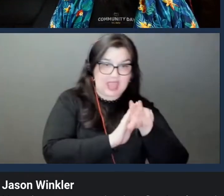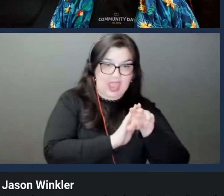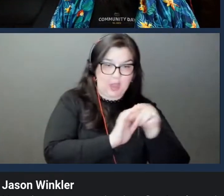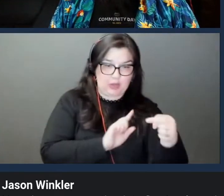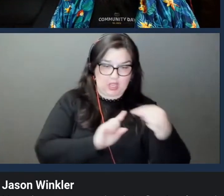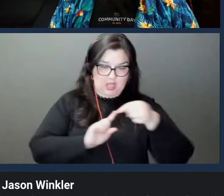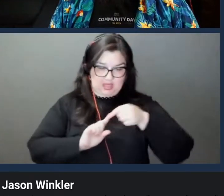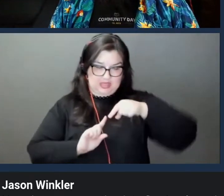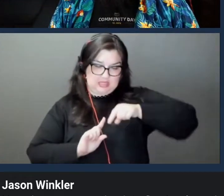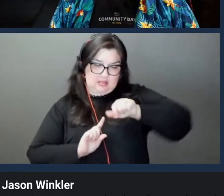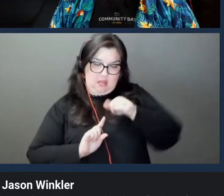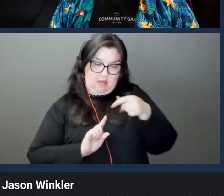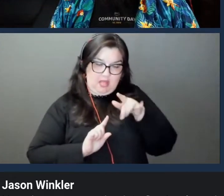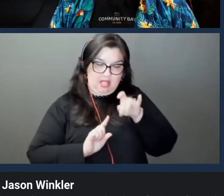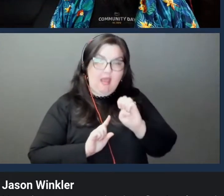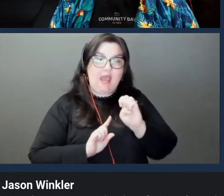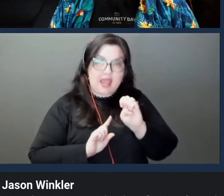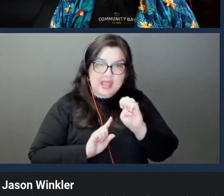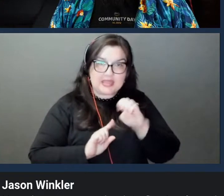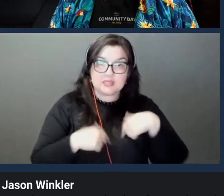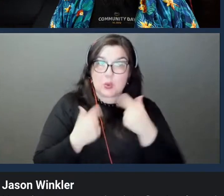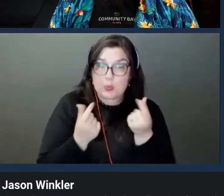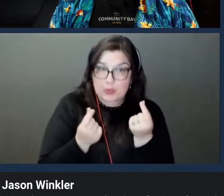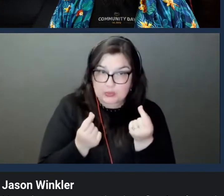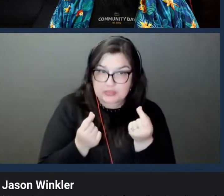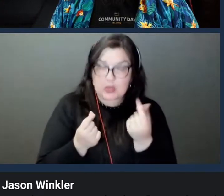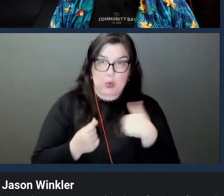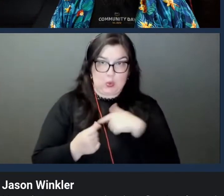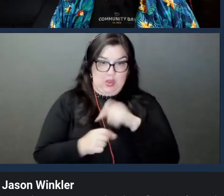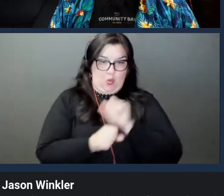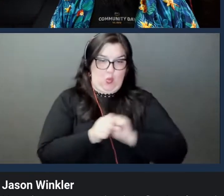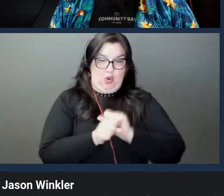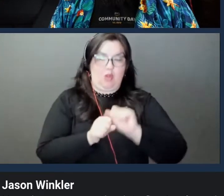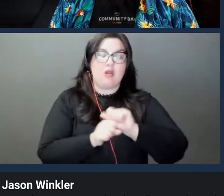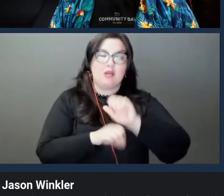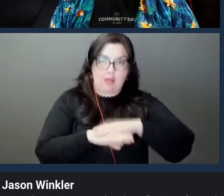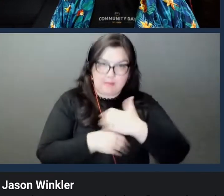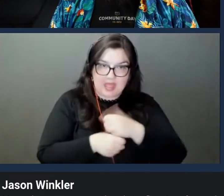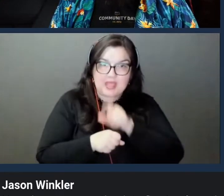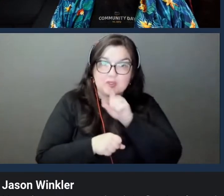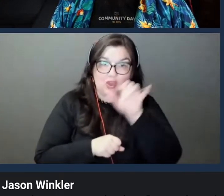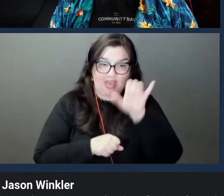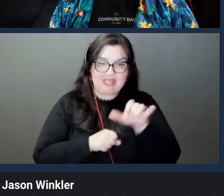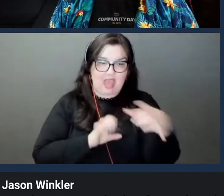we are working on making sure that that connection is encrypted via TLS as well,